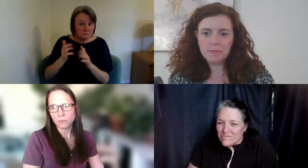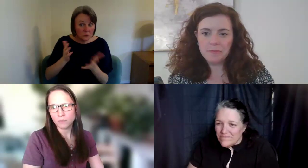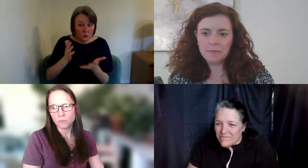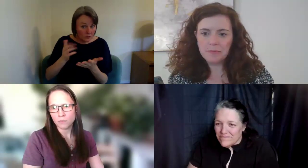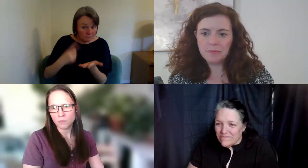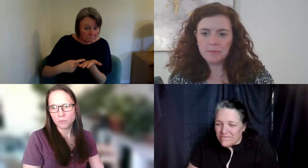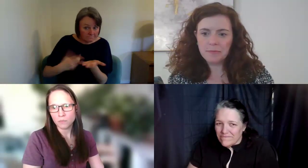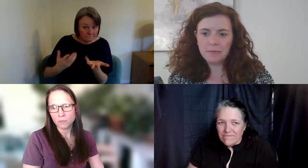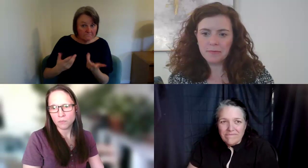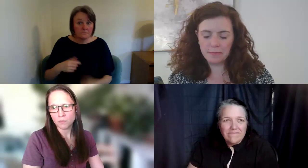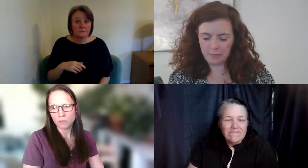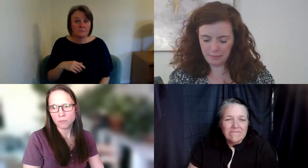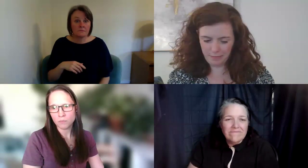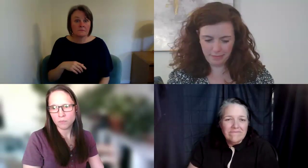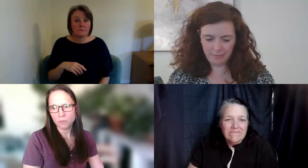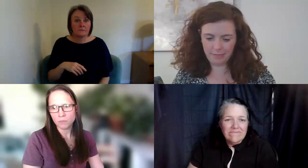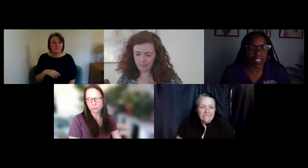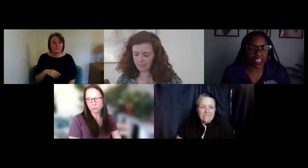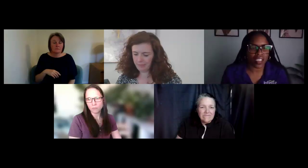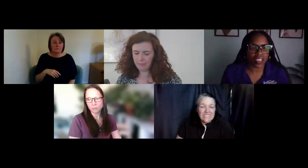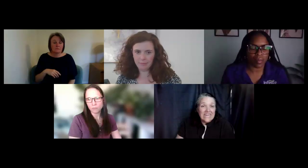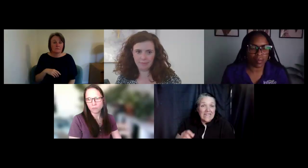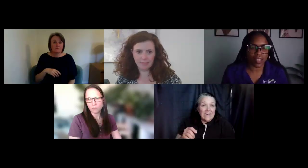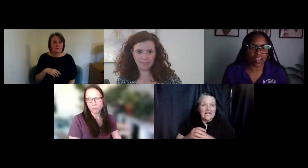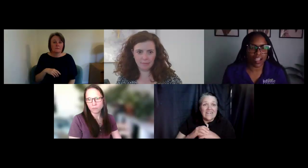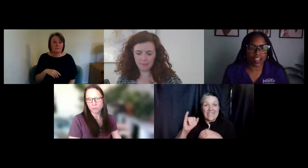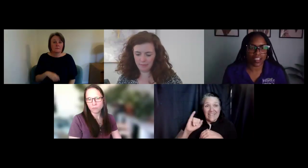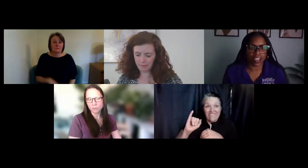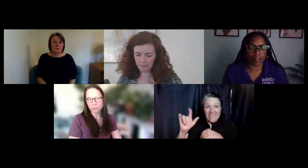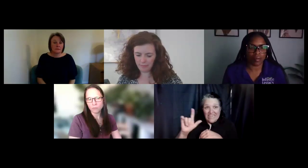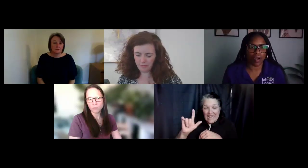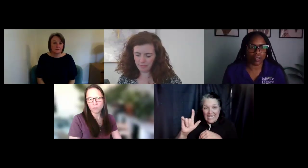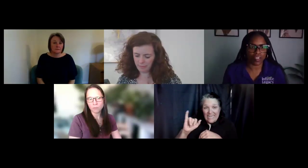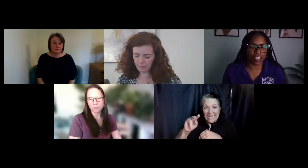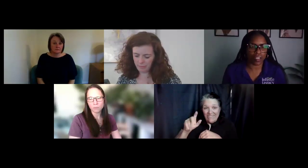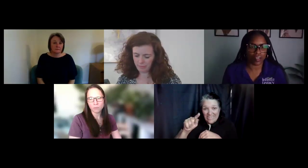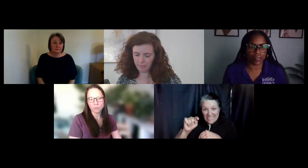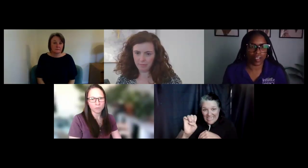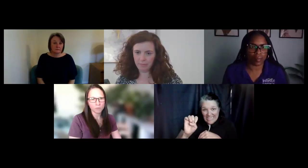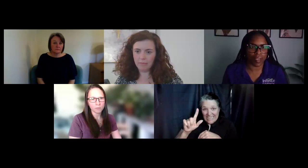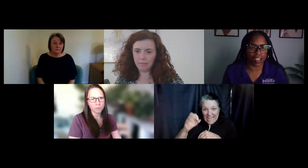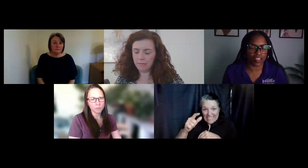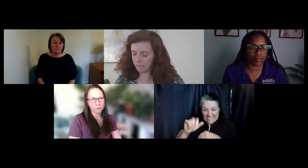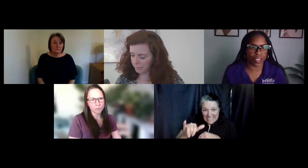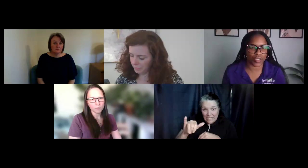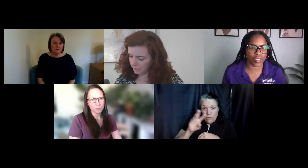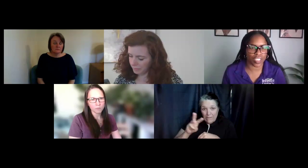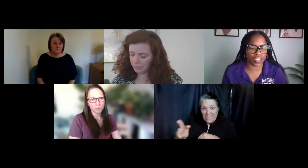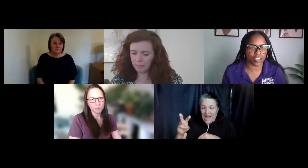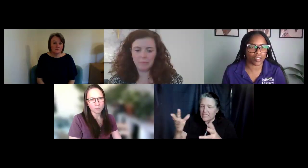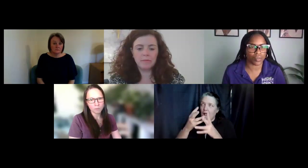Infinite Legacy's website has a wealth of knowledge and resources that